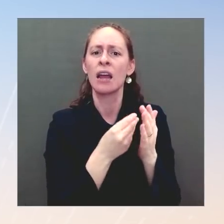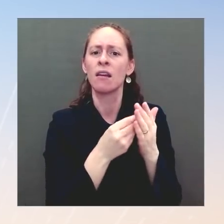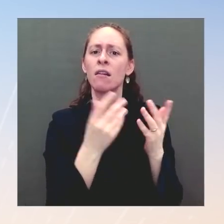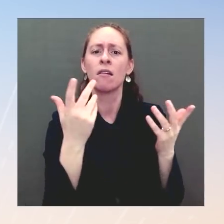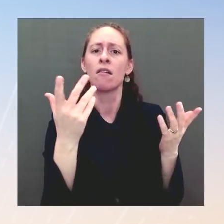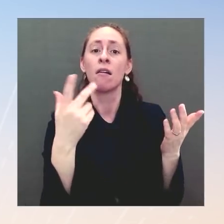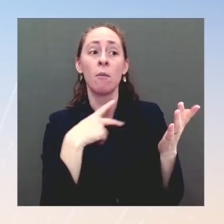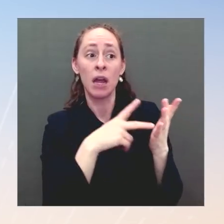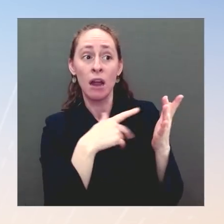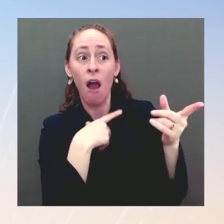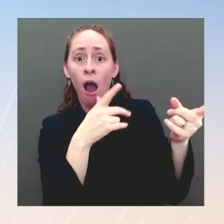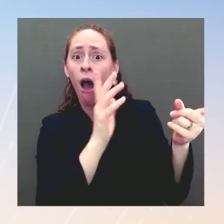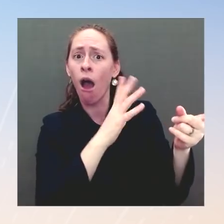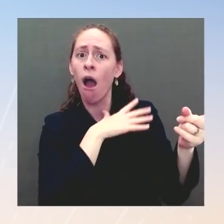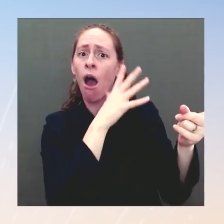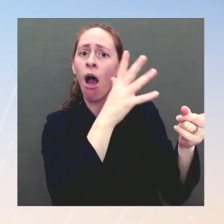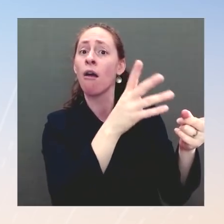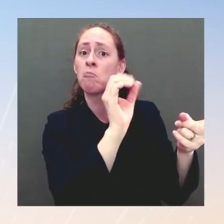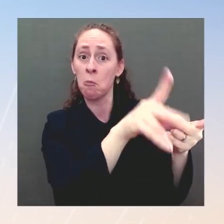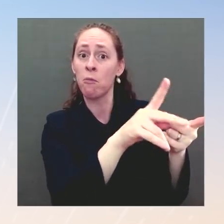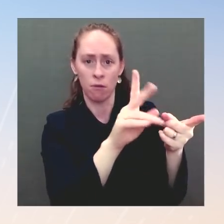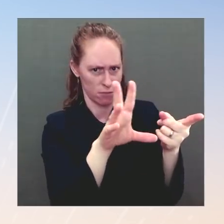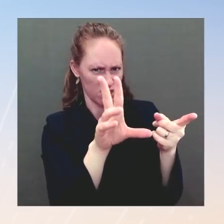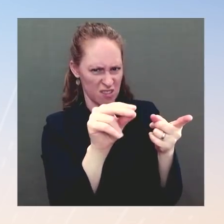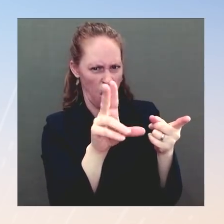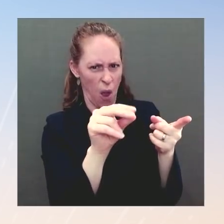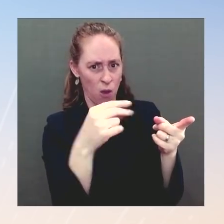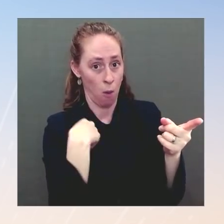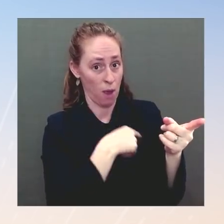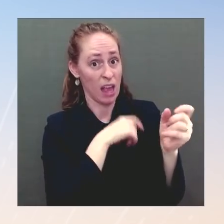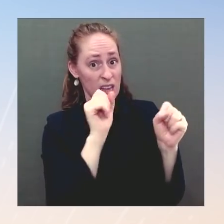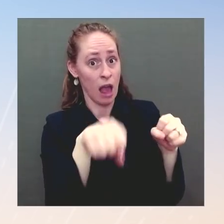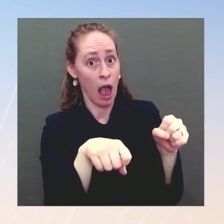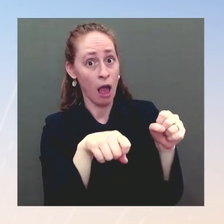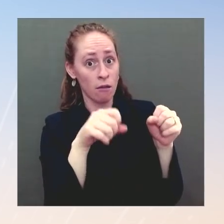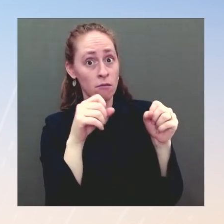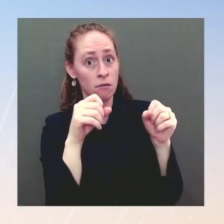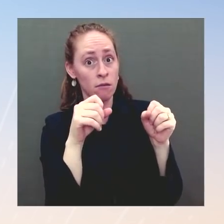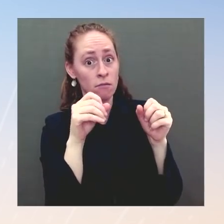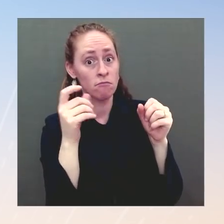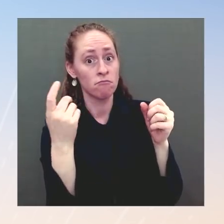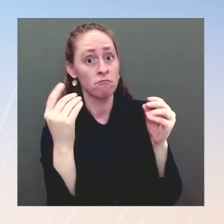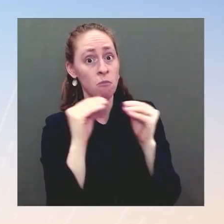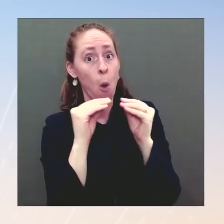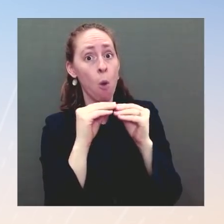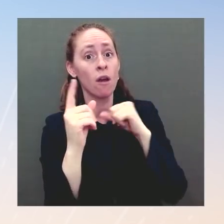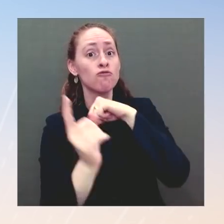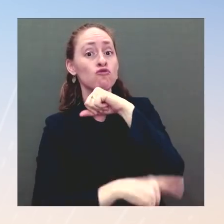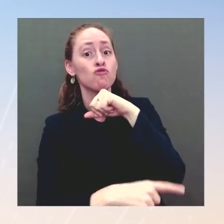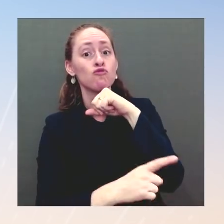And we have every capability and capacity to do that. Second, we made an announcement about sovereign debt.